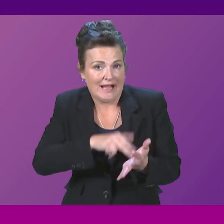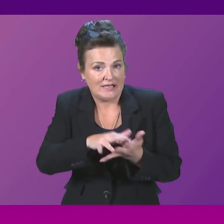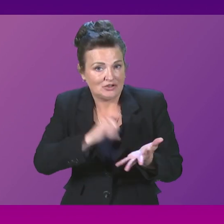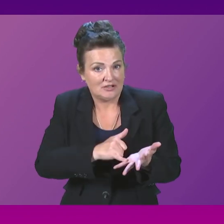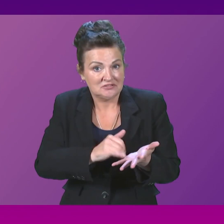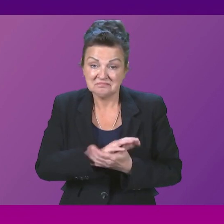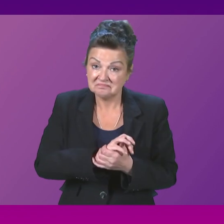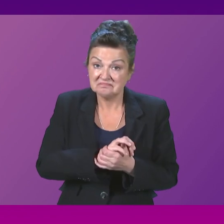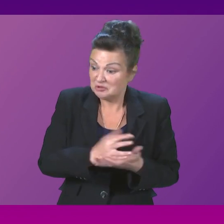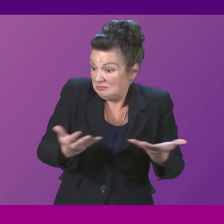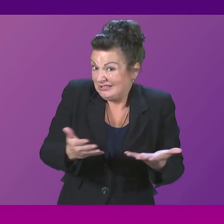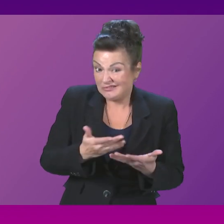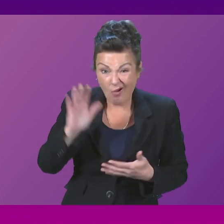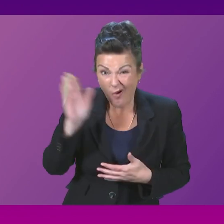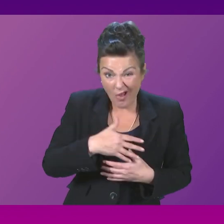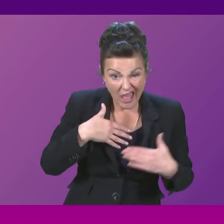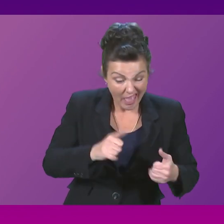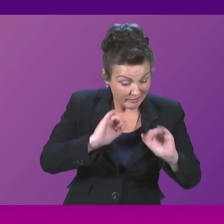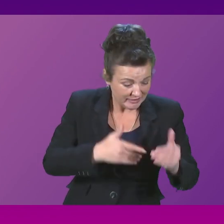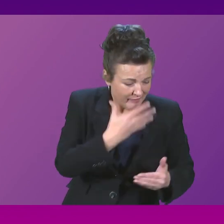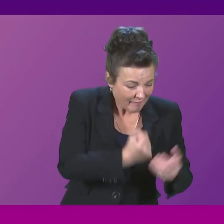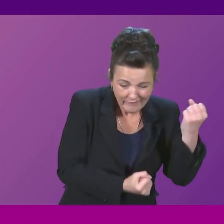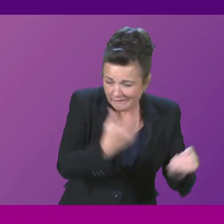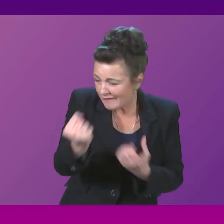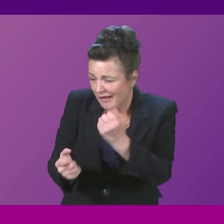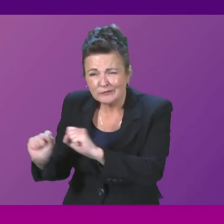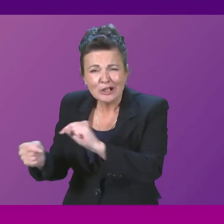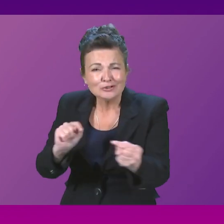As with all parts of the health service, real challenges exist, but we continue to support